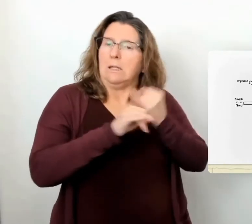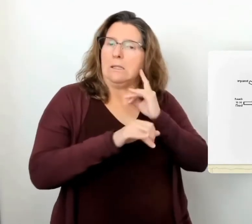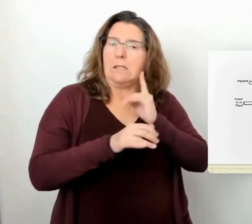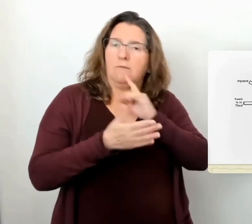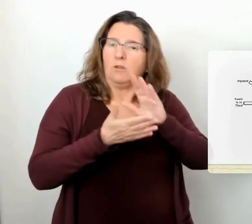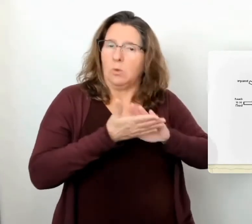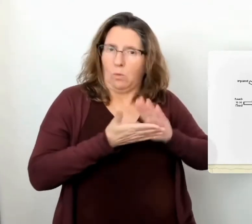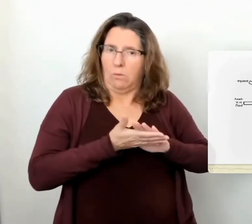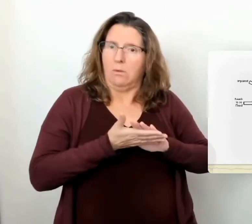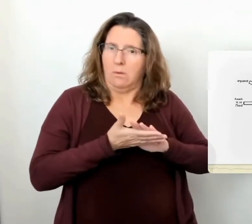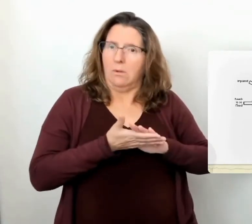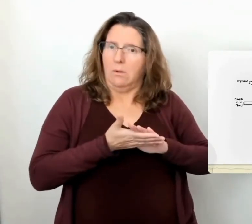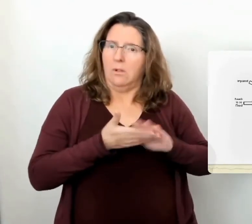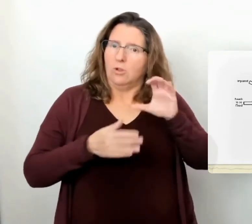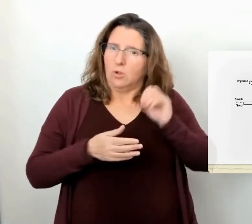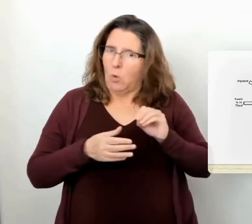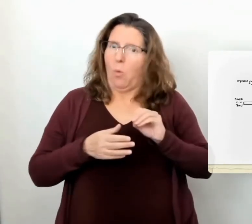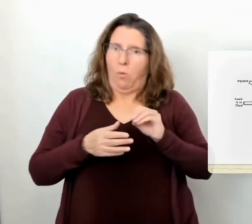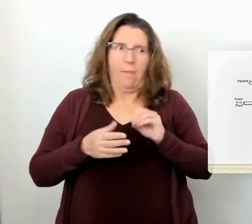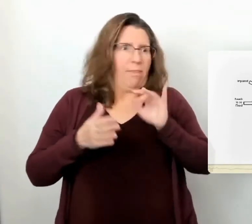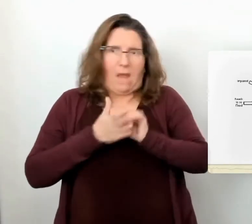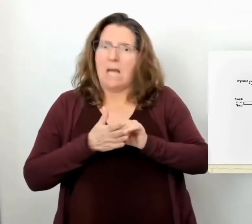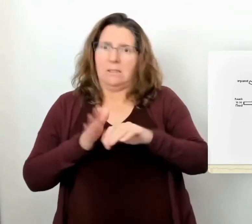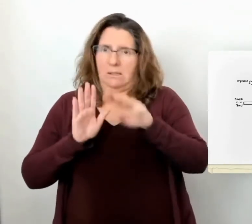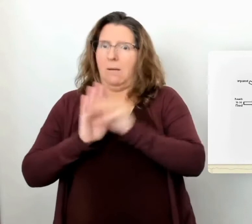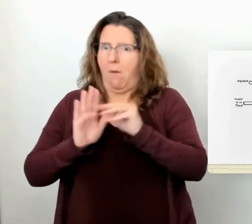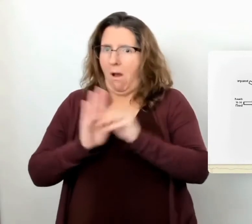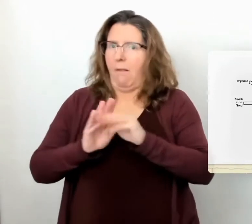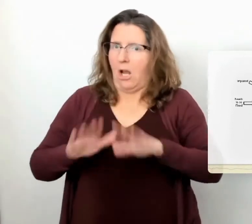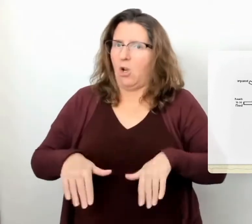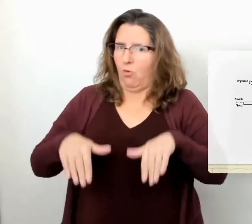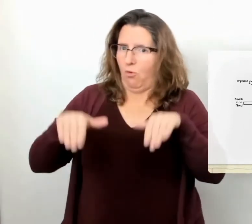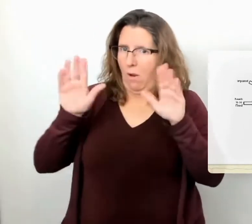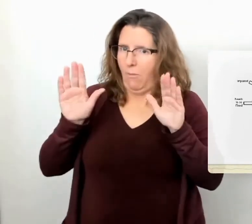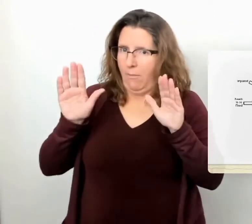As a result I was schooled through the mainstream charity-based educational model.